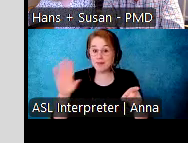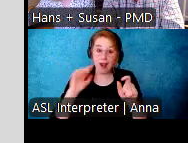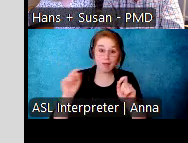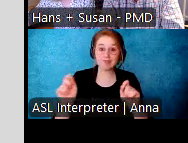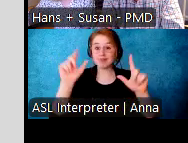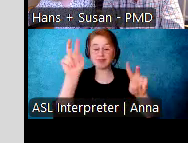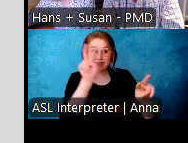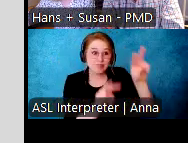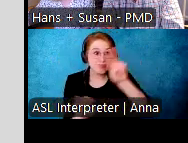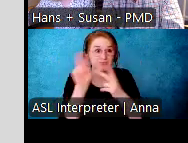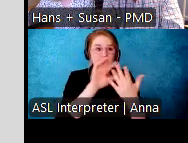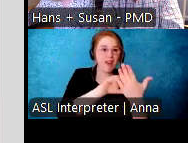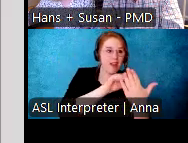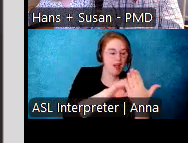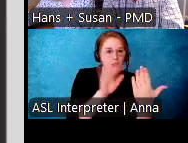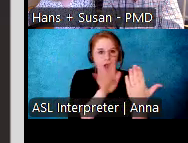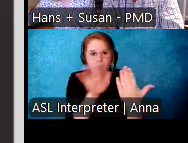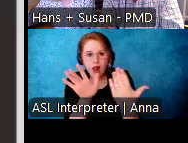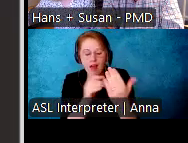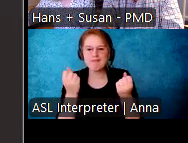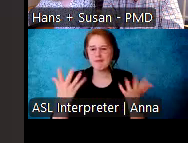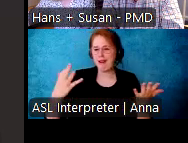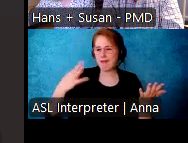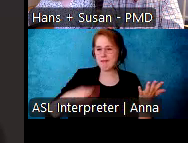to learn about the many benefits of becoming a CDCP.